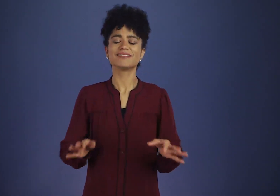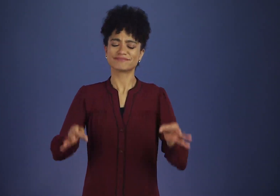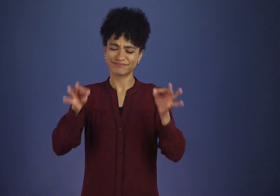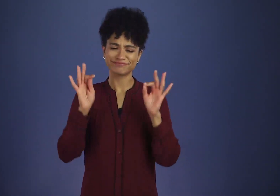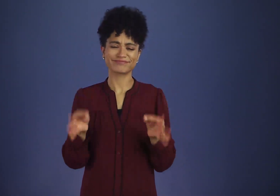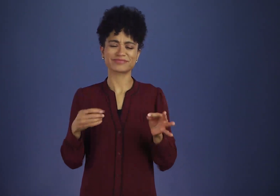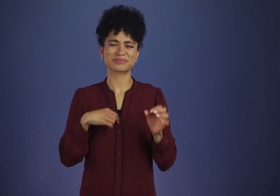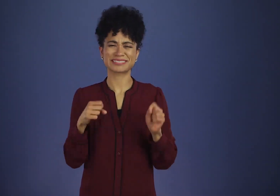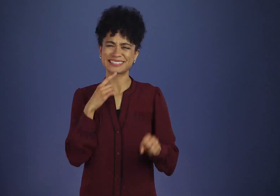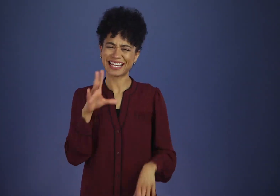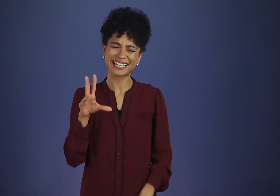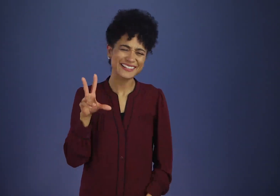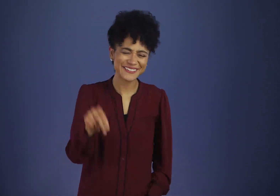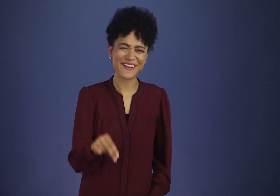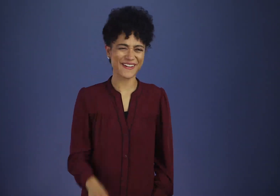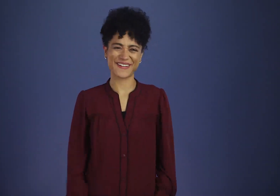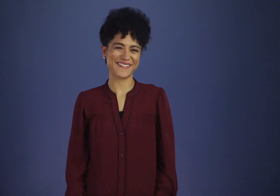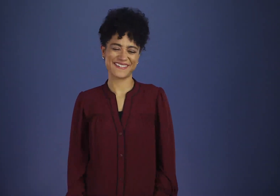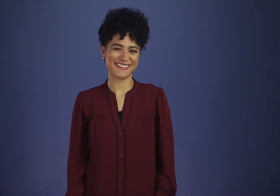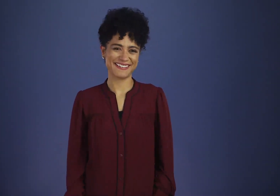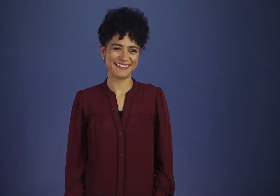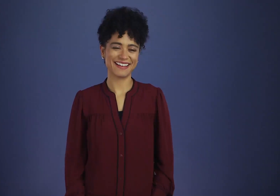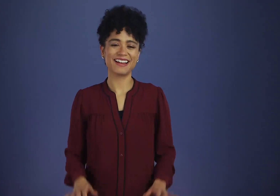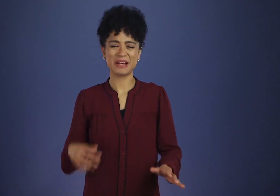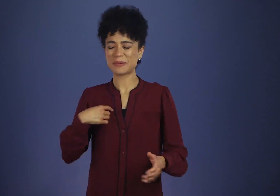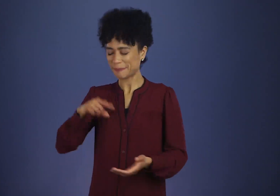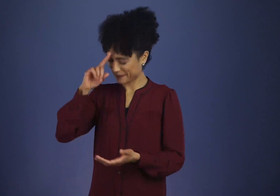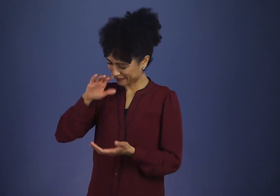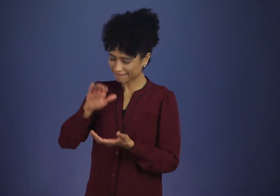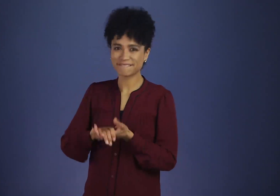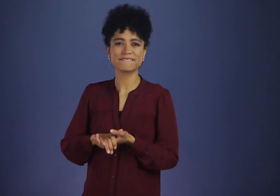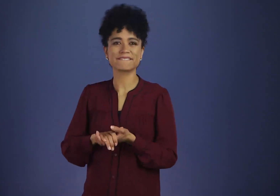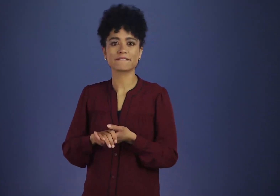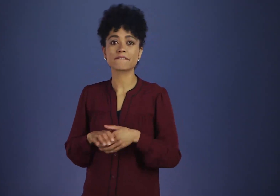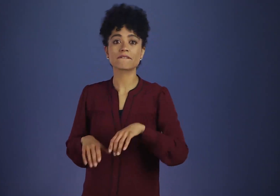We may certainly answer this question with a loud “No!”